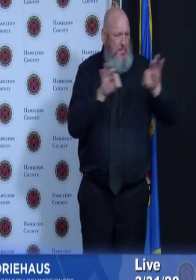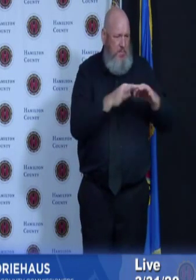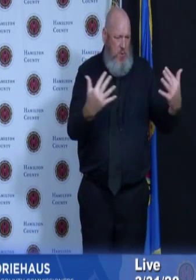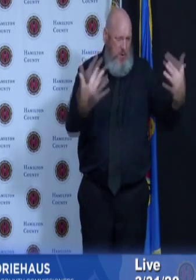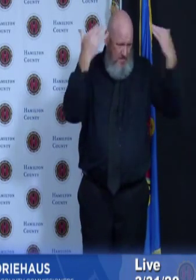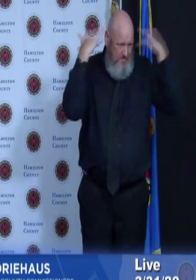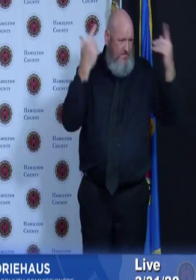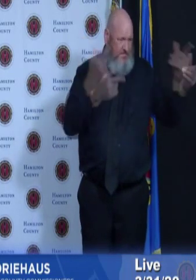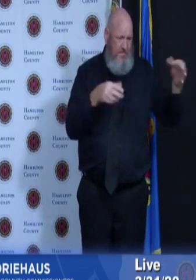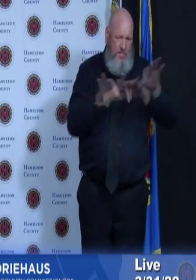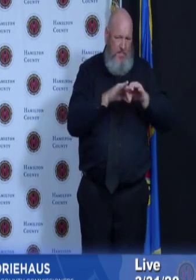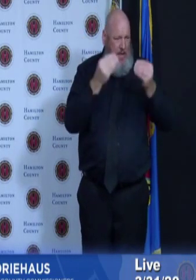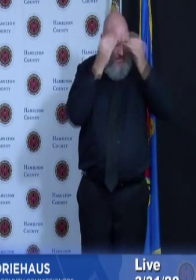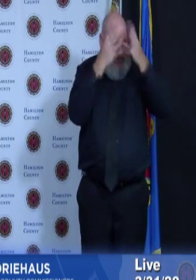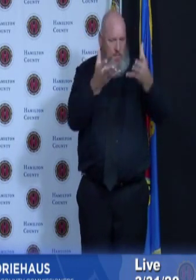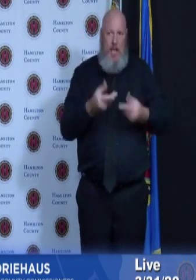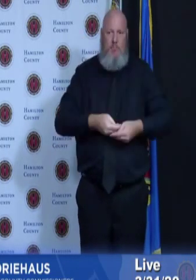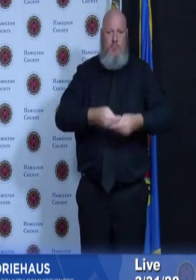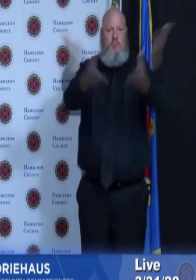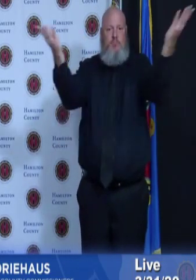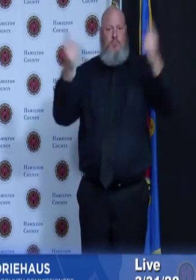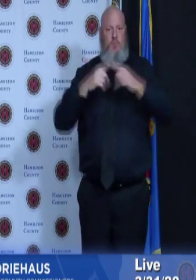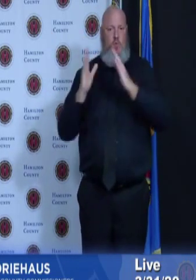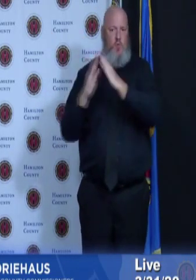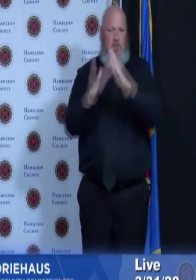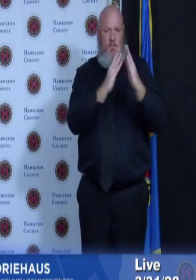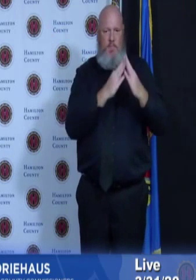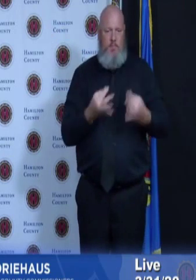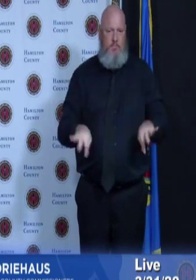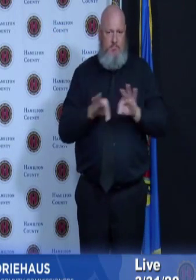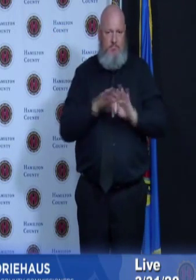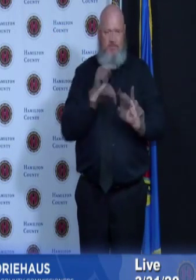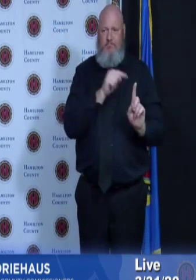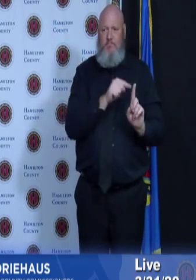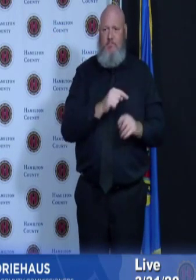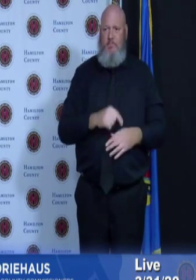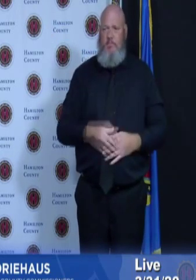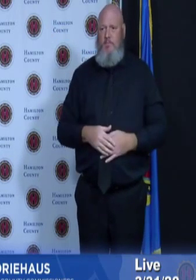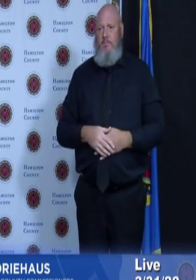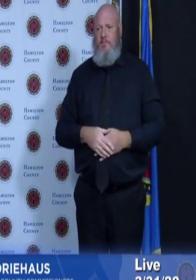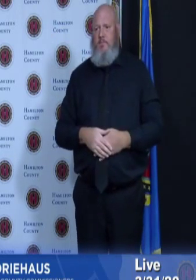there is something through the chamber and and for I think primarily the